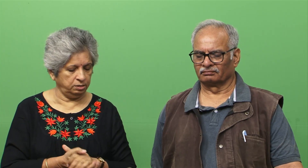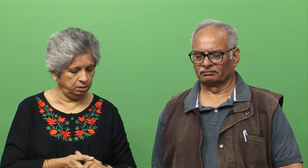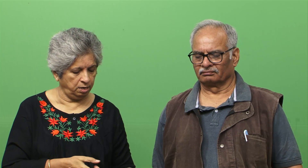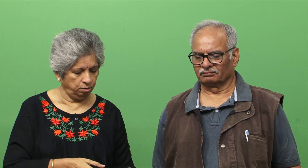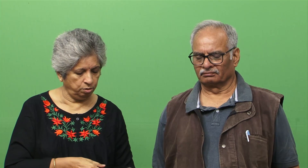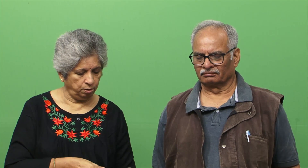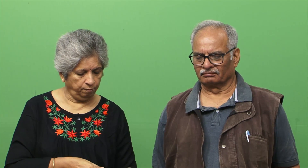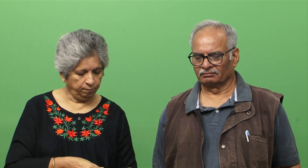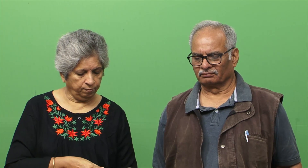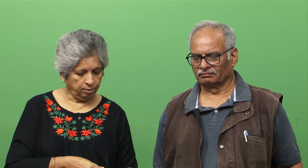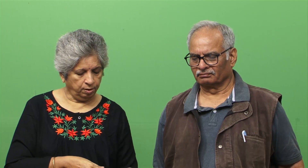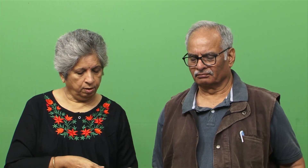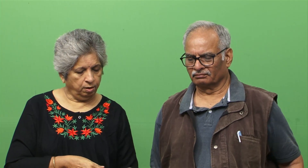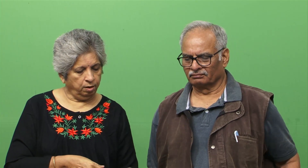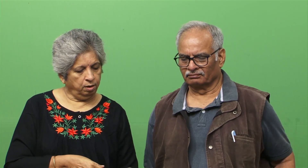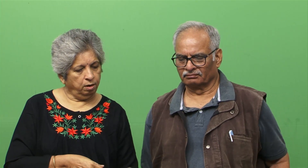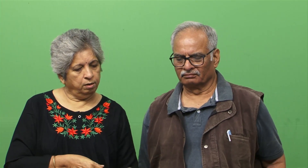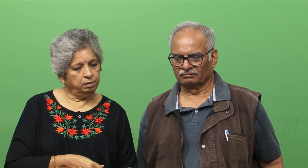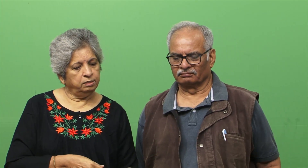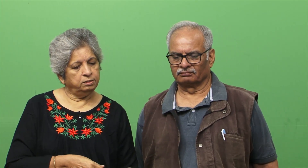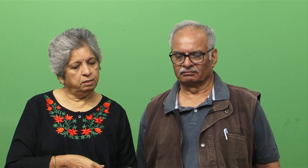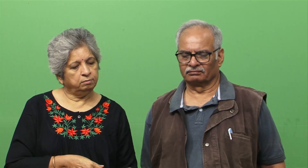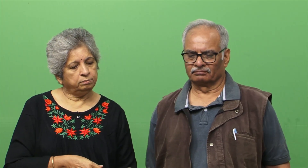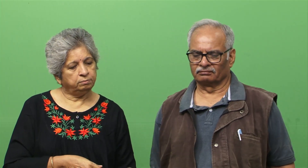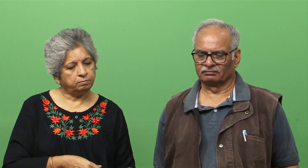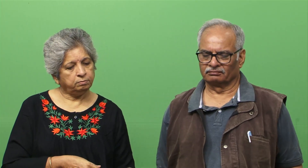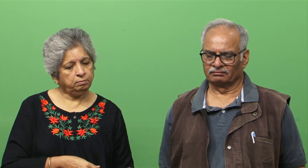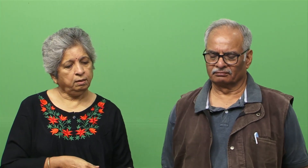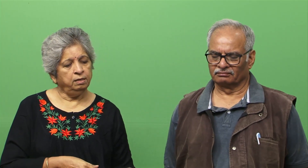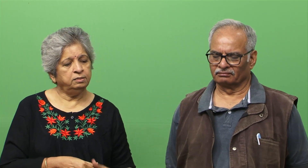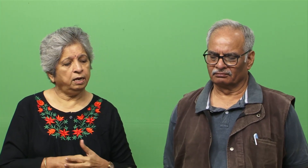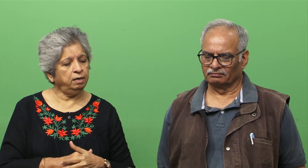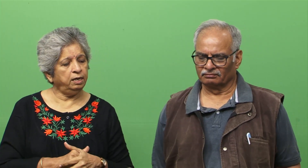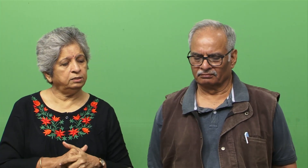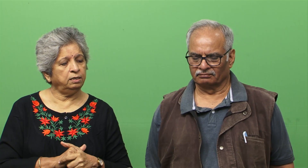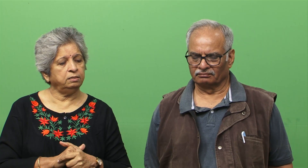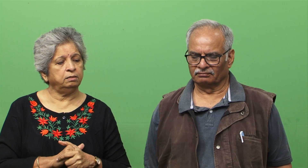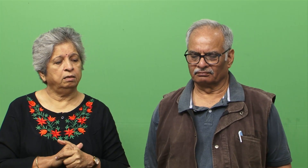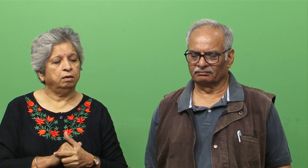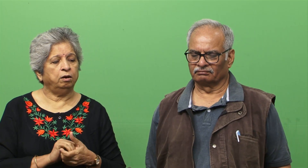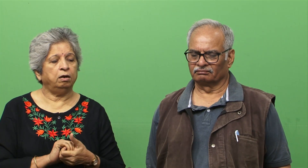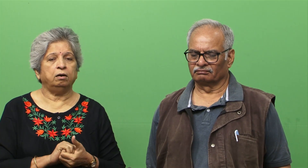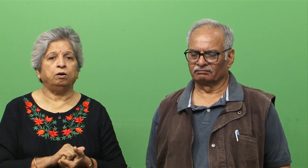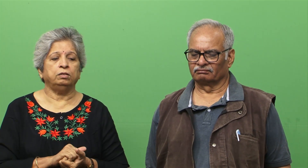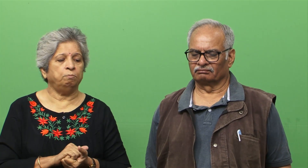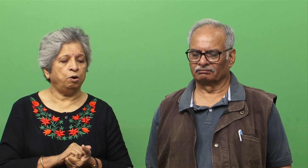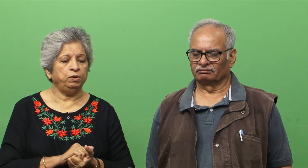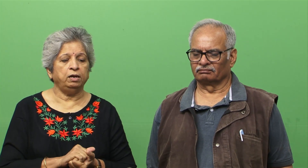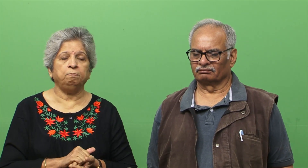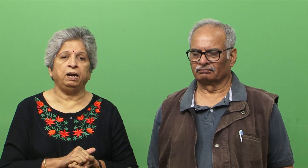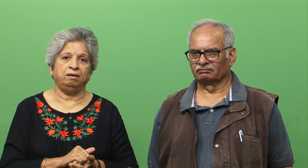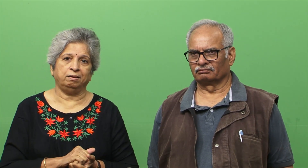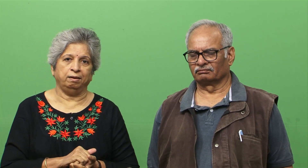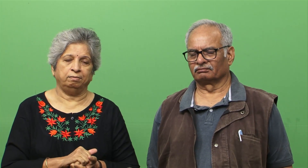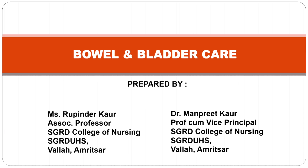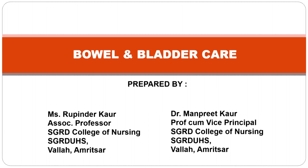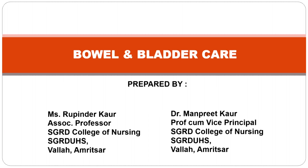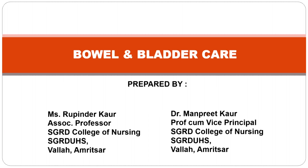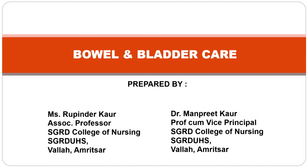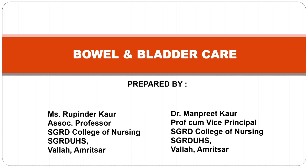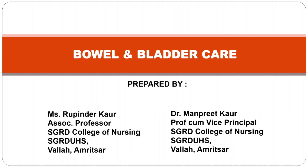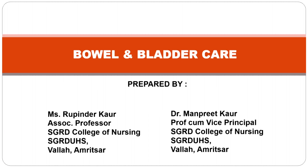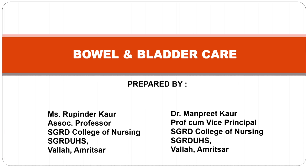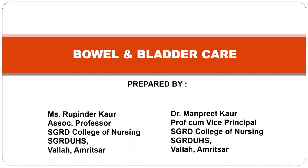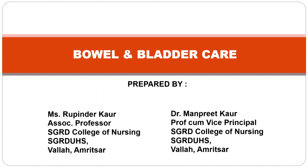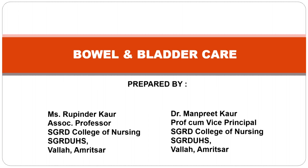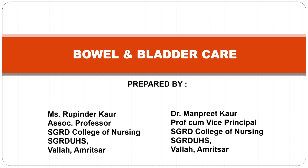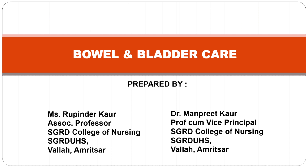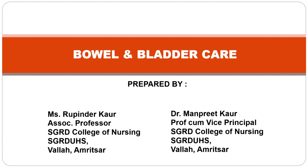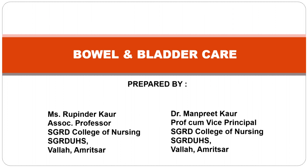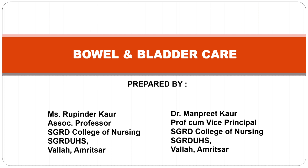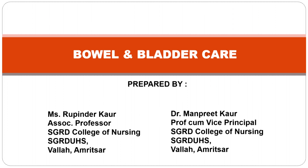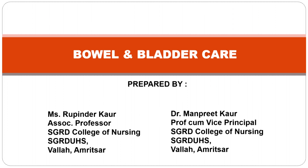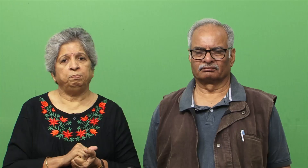scenario second lecture is on the bowel and bladder care in pallative care many of the